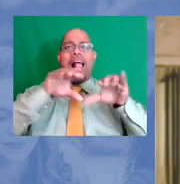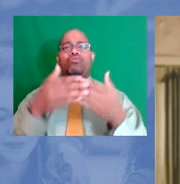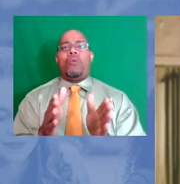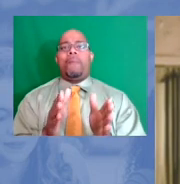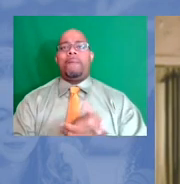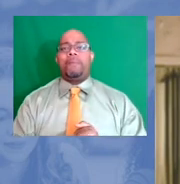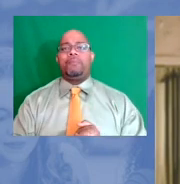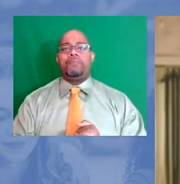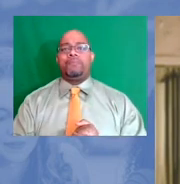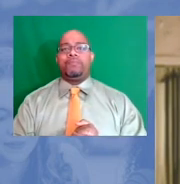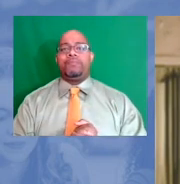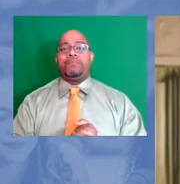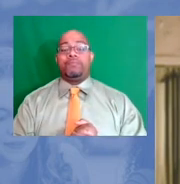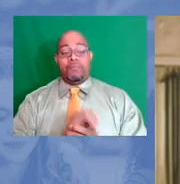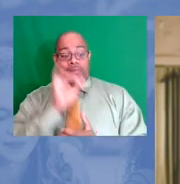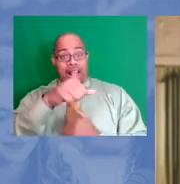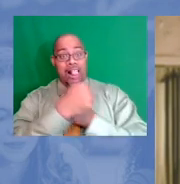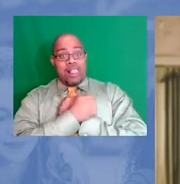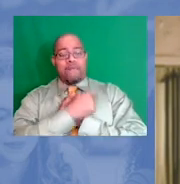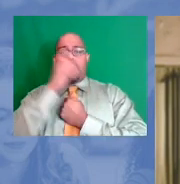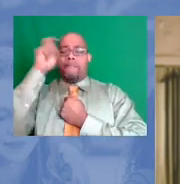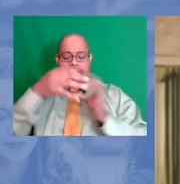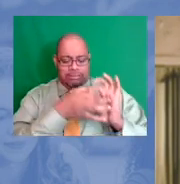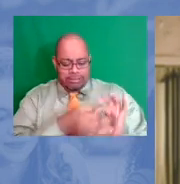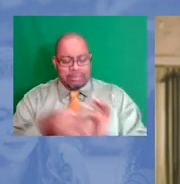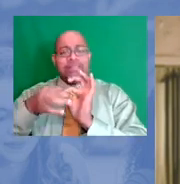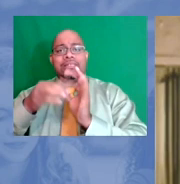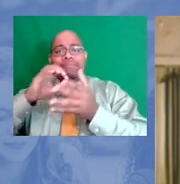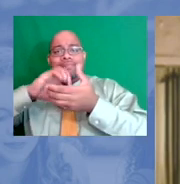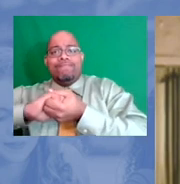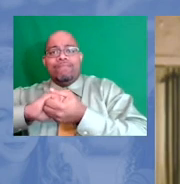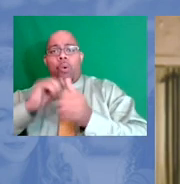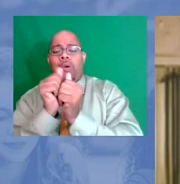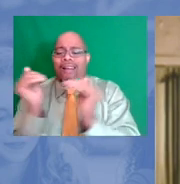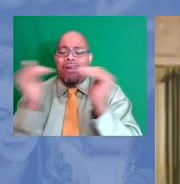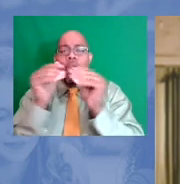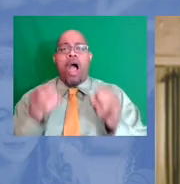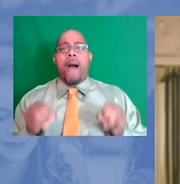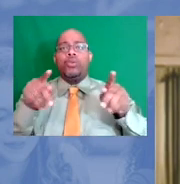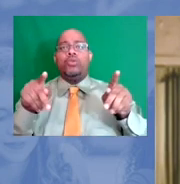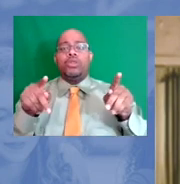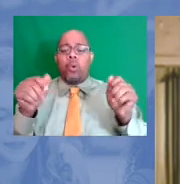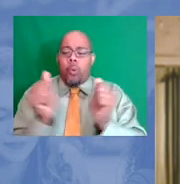AND THAT LOVE MUST GO HAND IN HAND WITH EQUAL OPPORTUNITIES, WITH EQUITY FOR ALL STUDENTS,